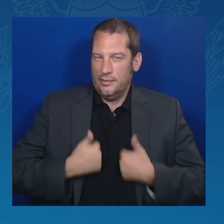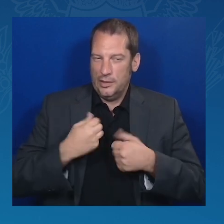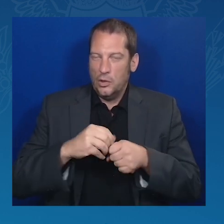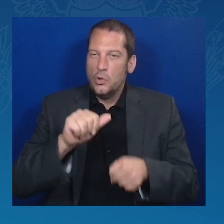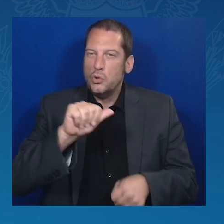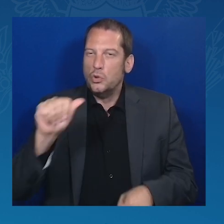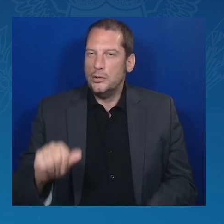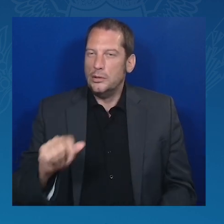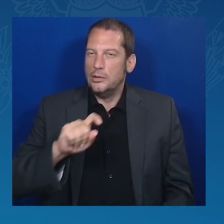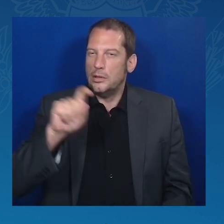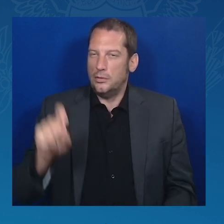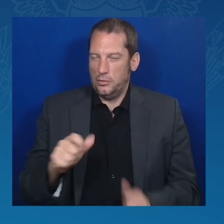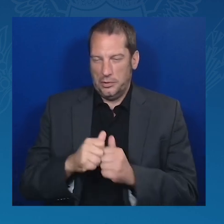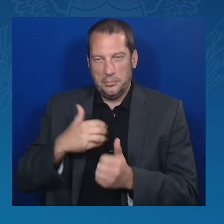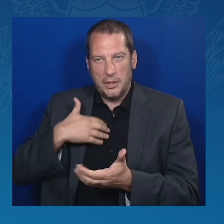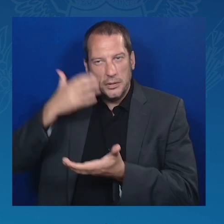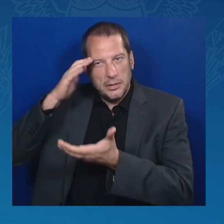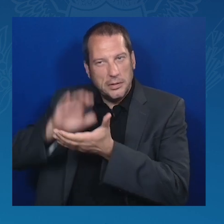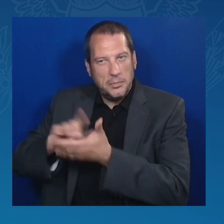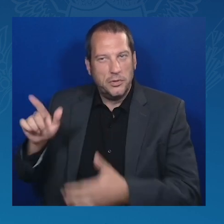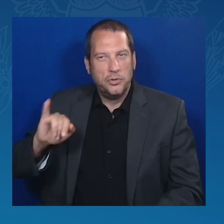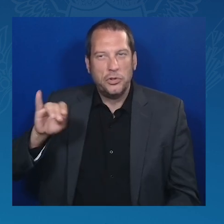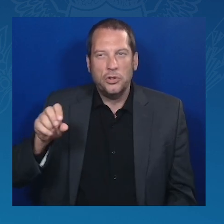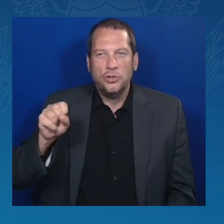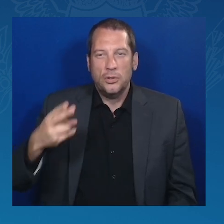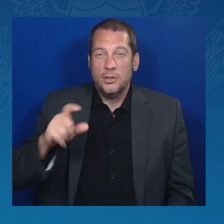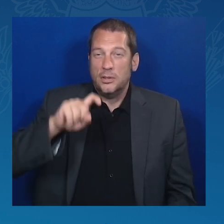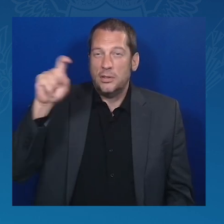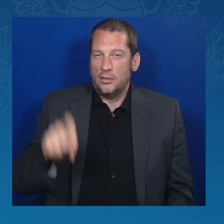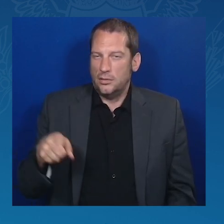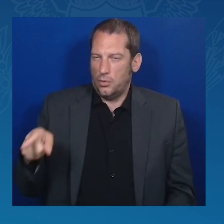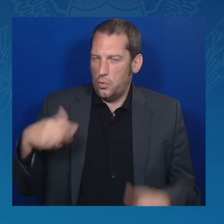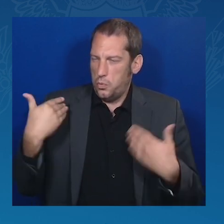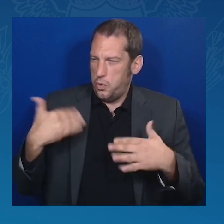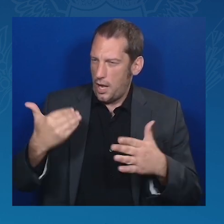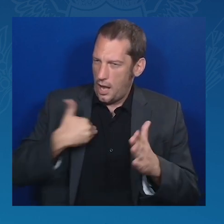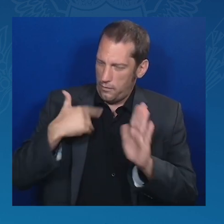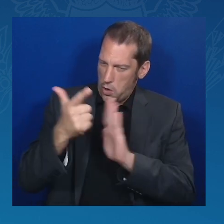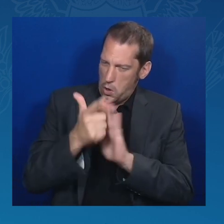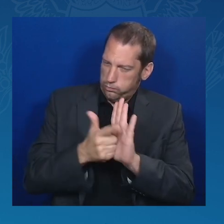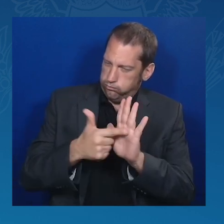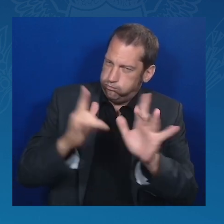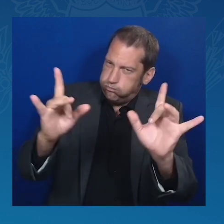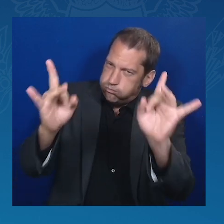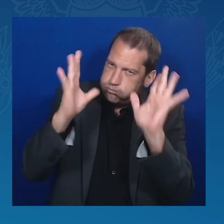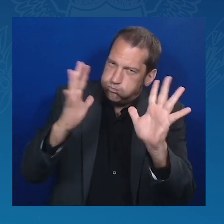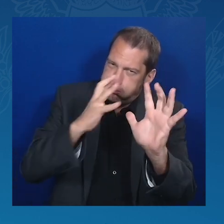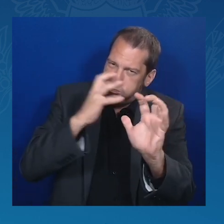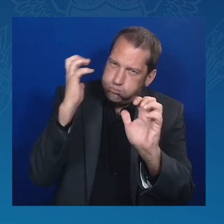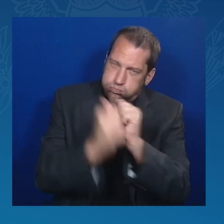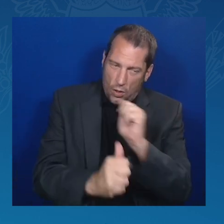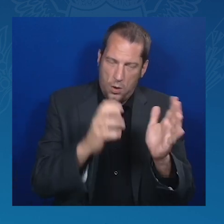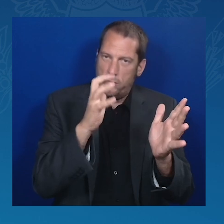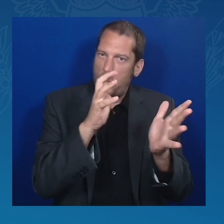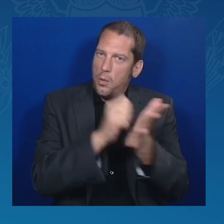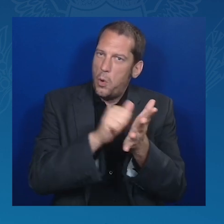Texas has one of the cruelest abortion bans in the country, the result of which nearly cost me my life in 2022.